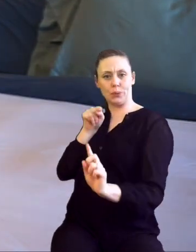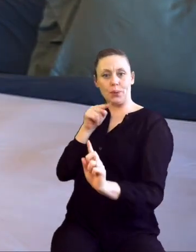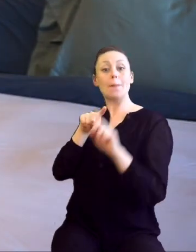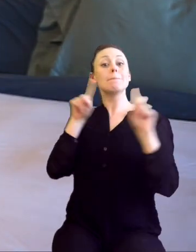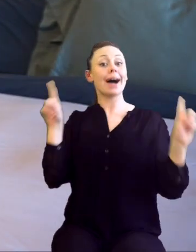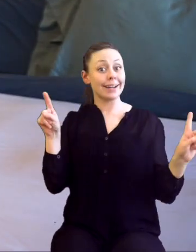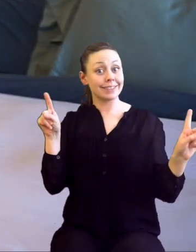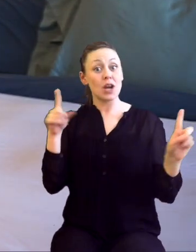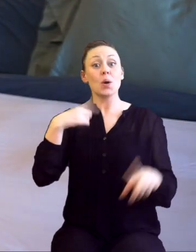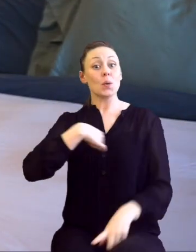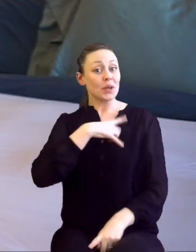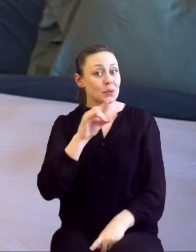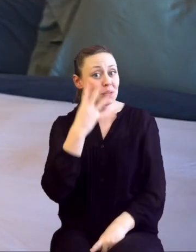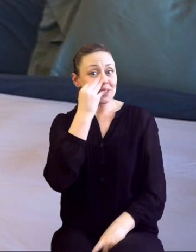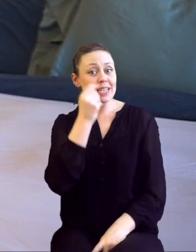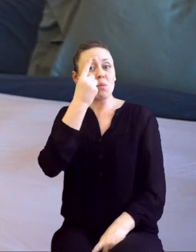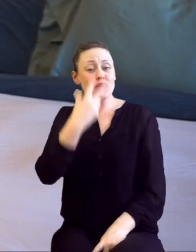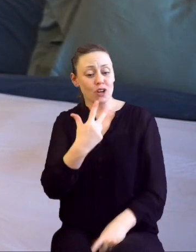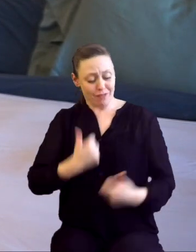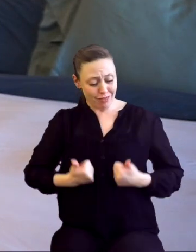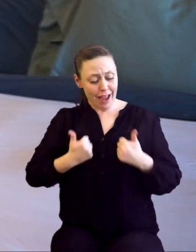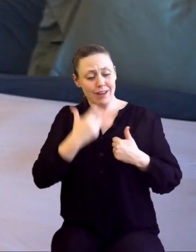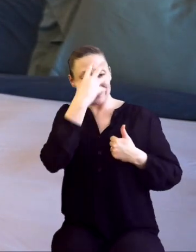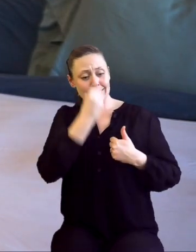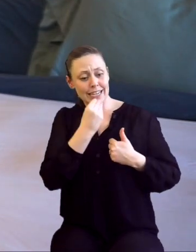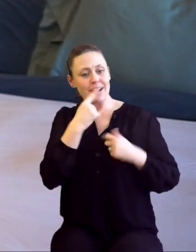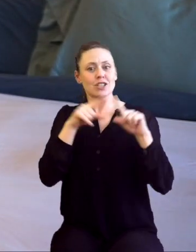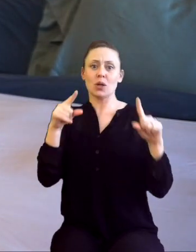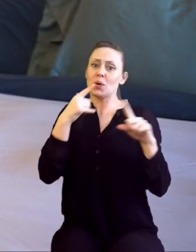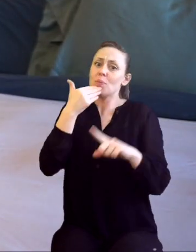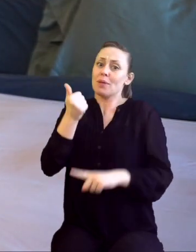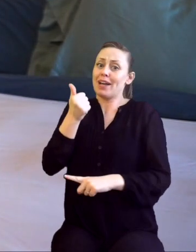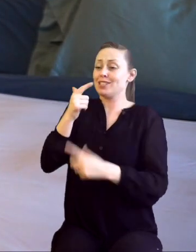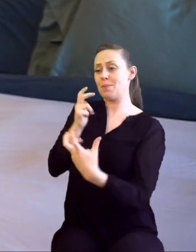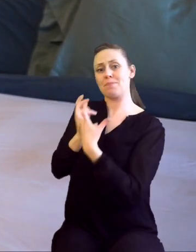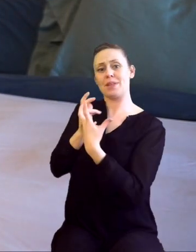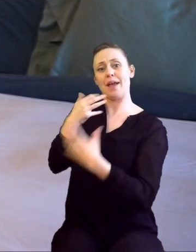being said, we do spend a third of our lives sleeping and it might be worth the investment.